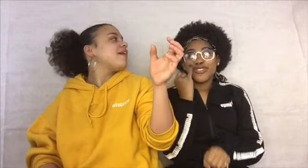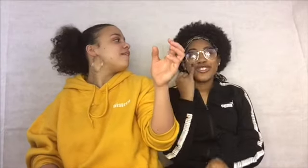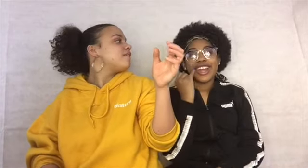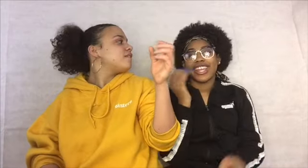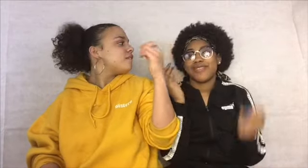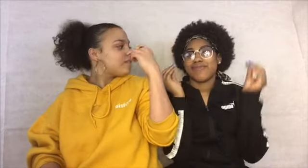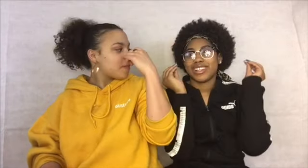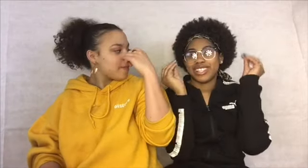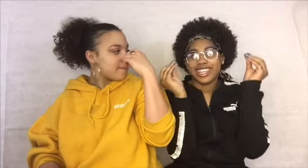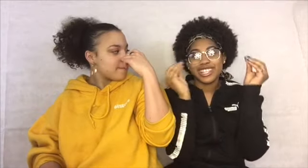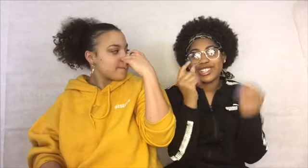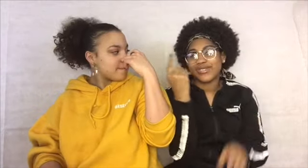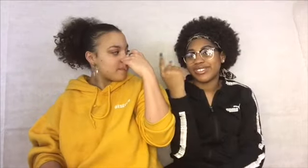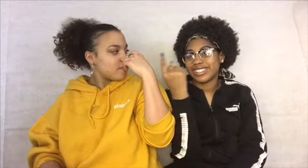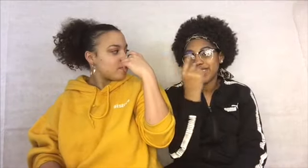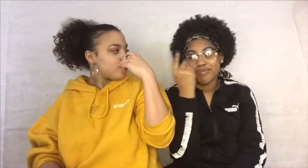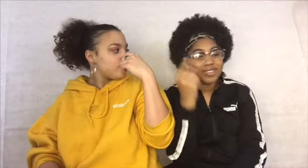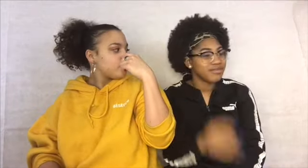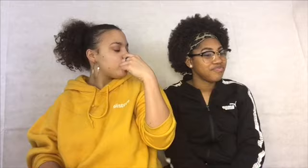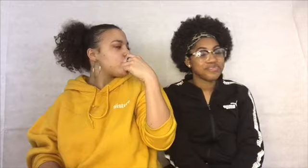if you try to get my attention or something